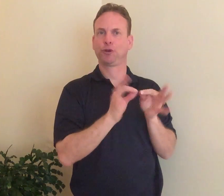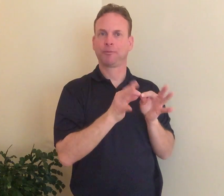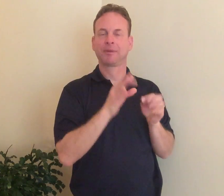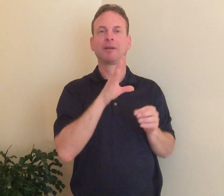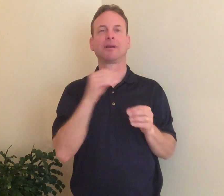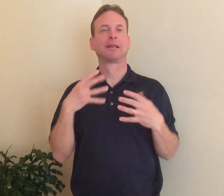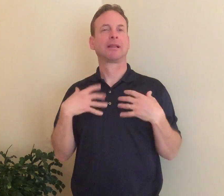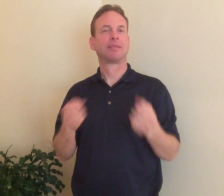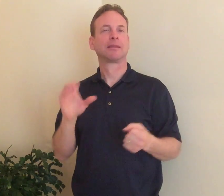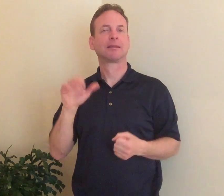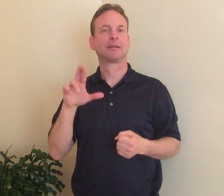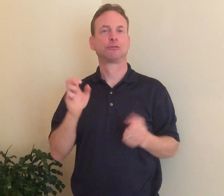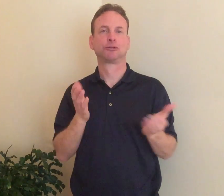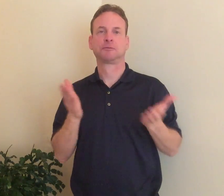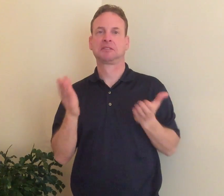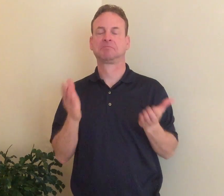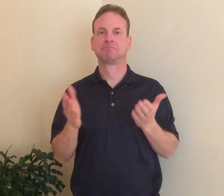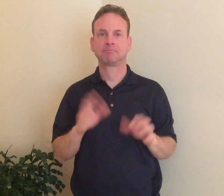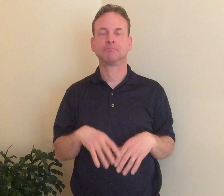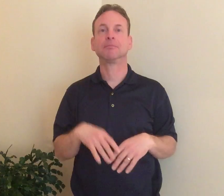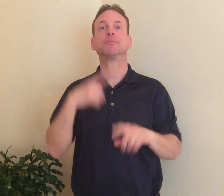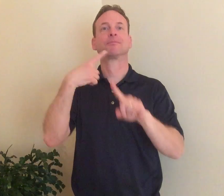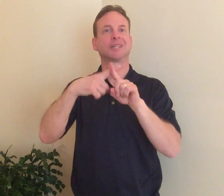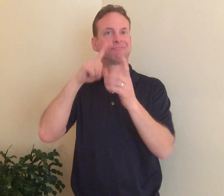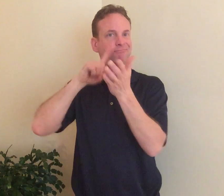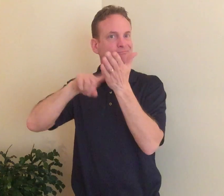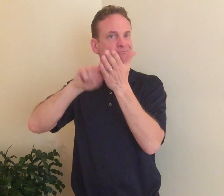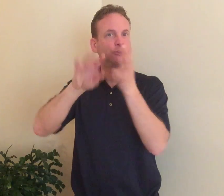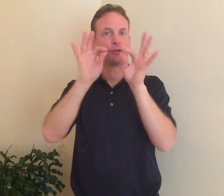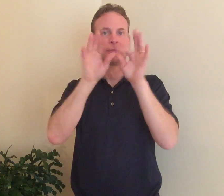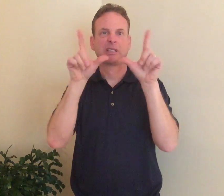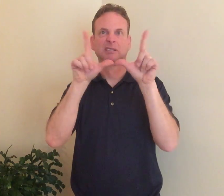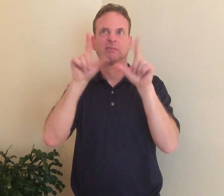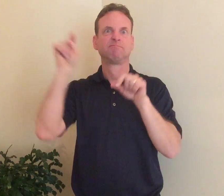health care services. We also looked at interpreter licensing in